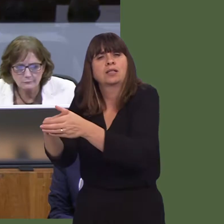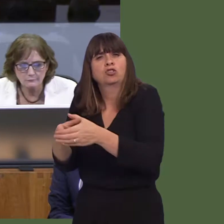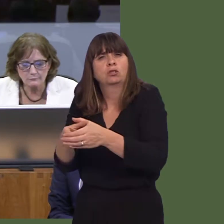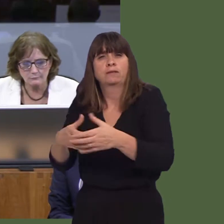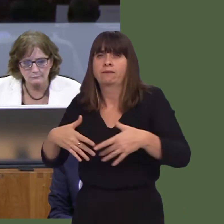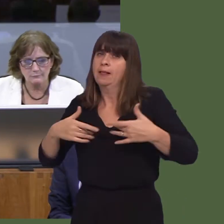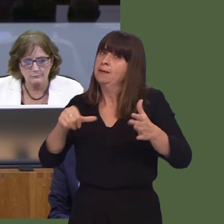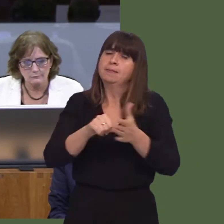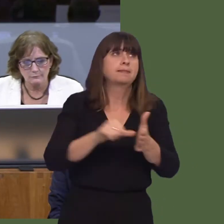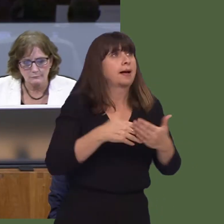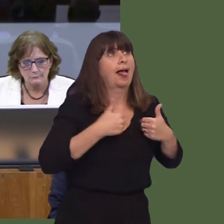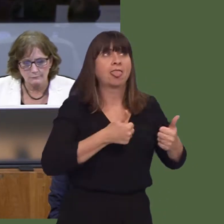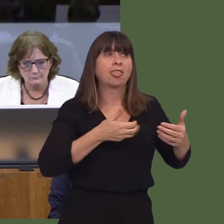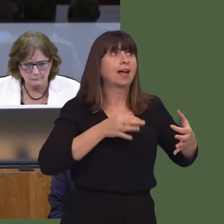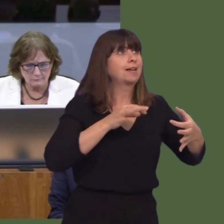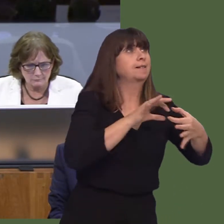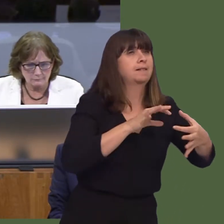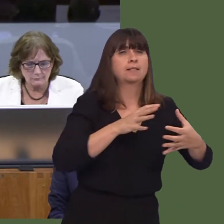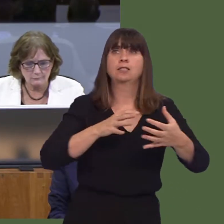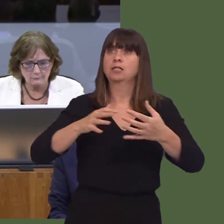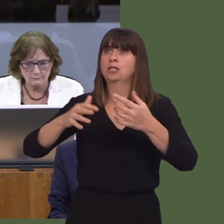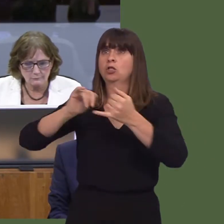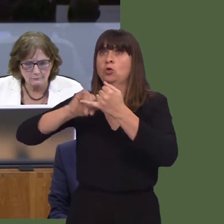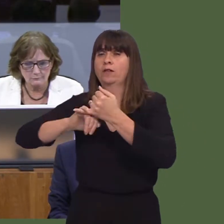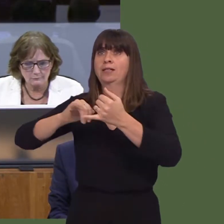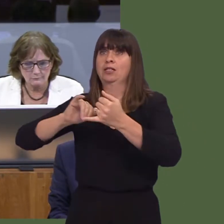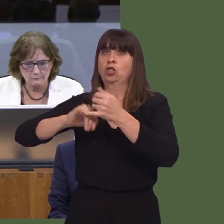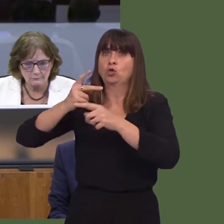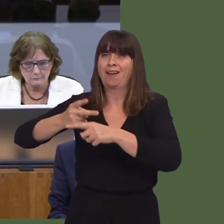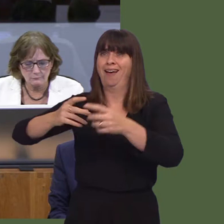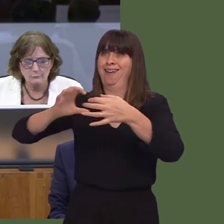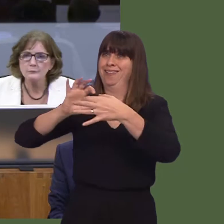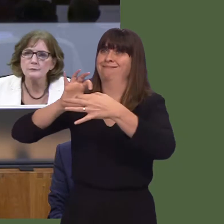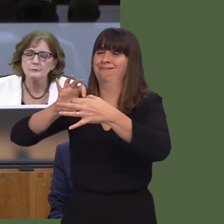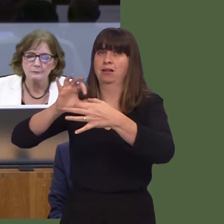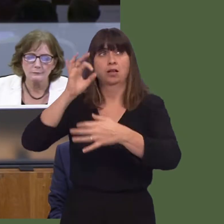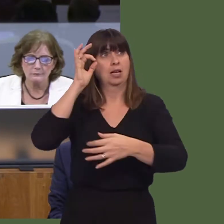social careóharder to engage with councils, harder to engage with health boards.